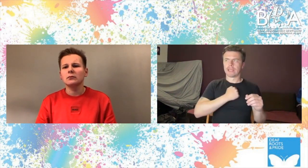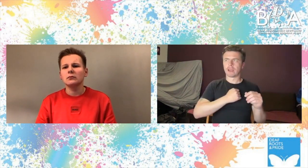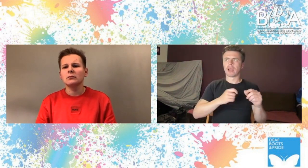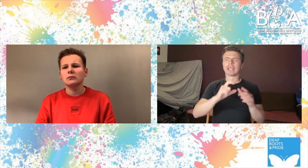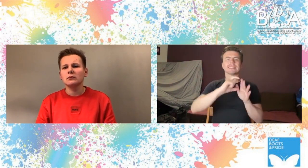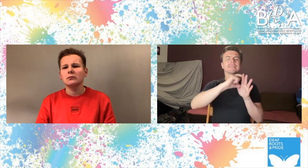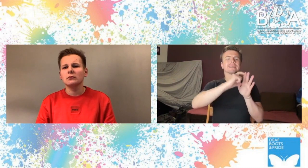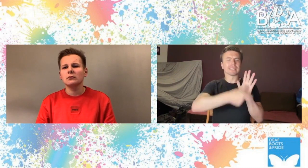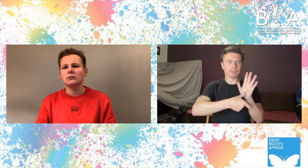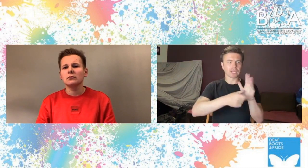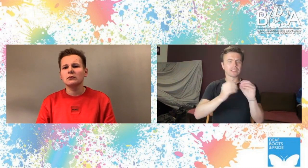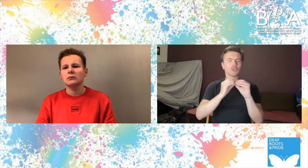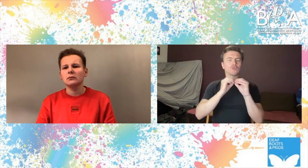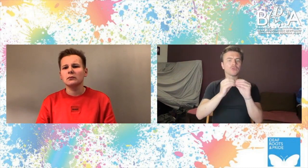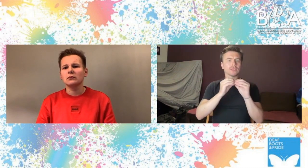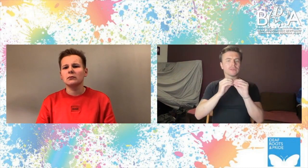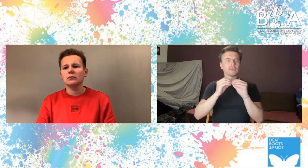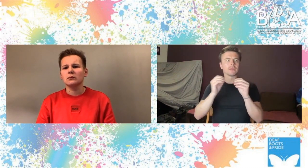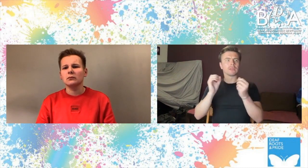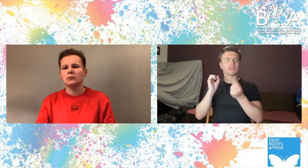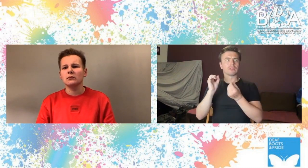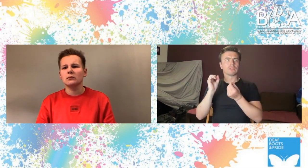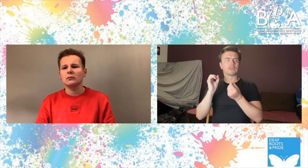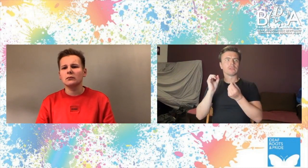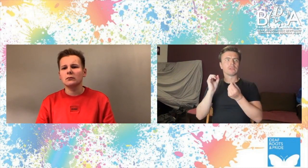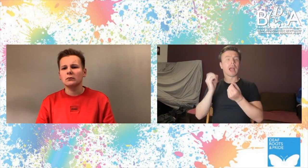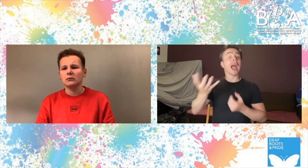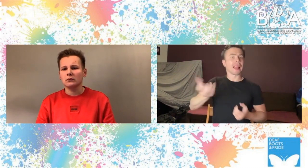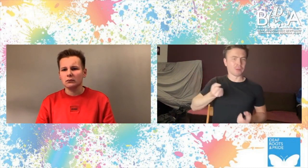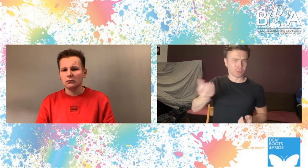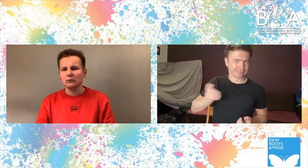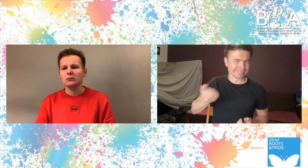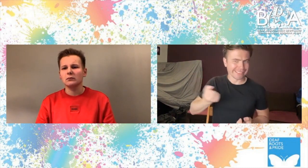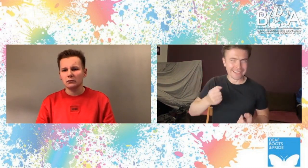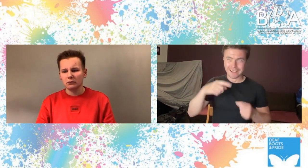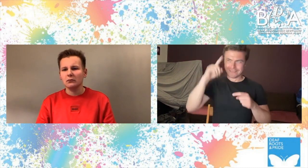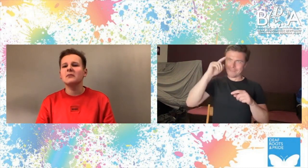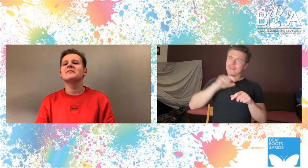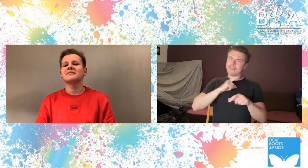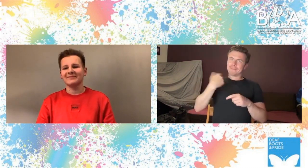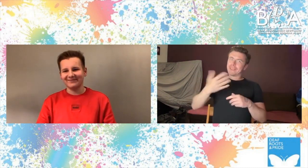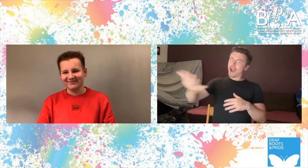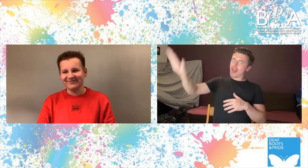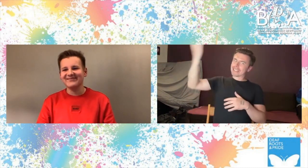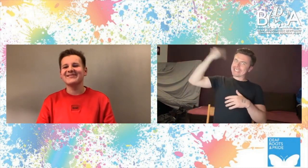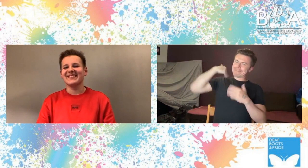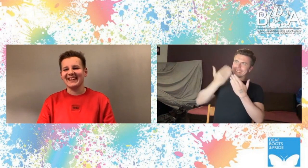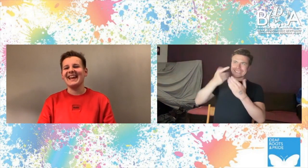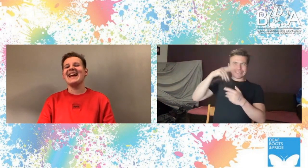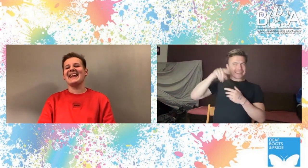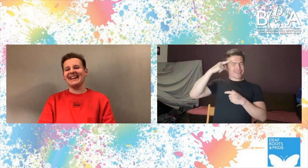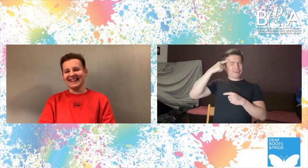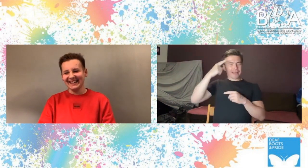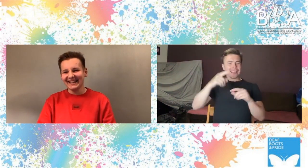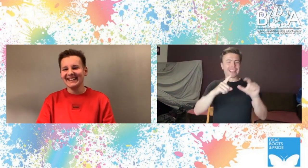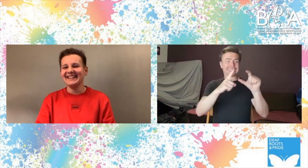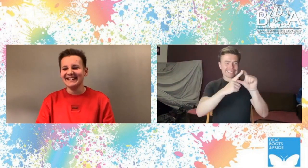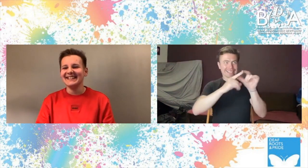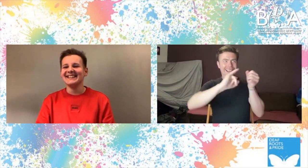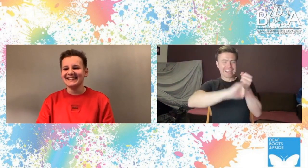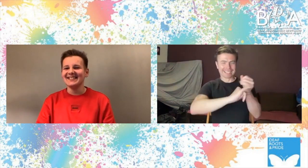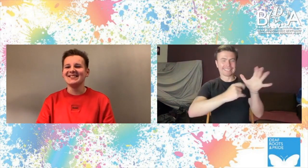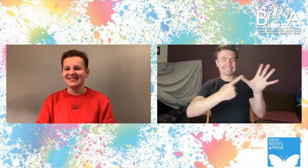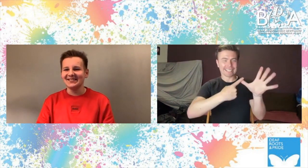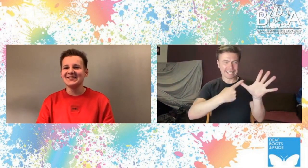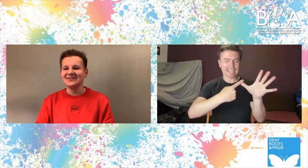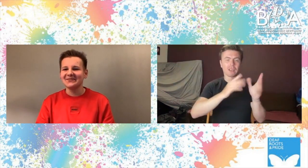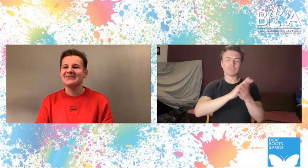It was a long time ago, so I hope I have remembered that right, DSA.